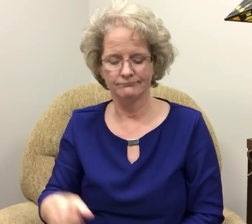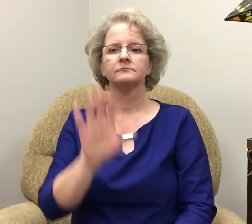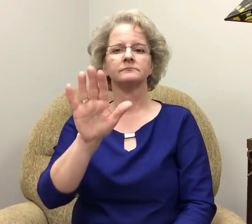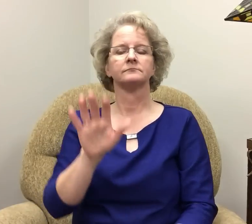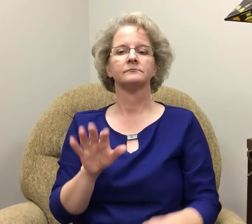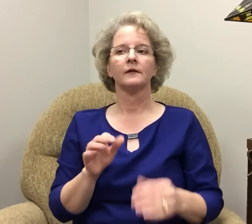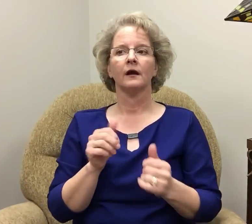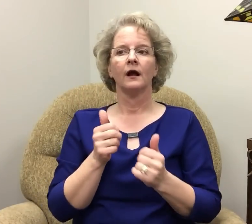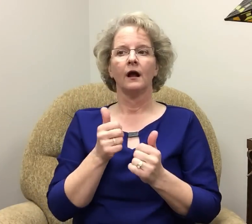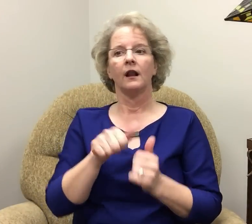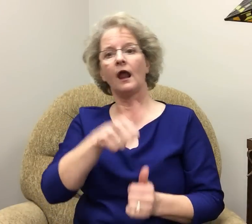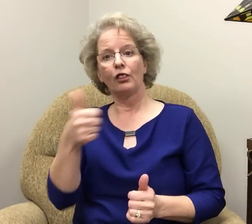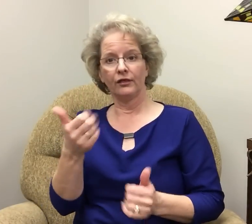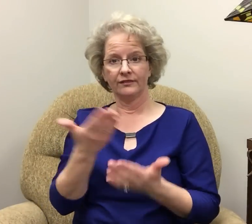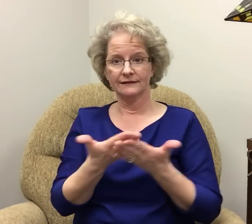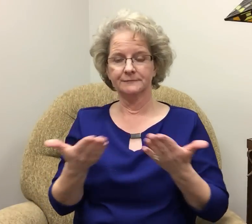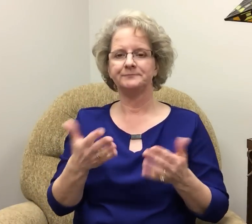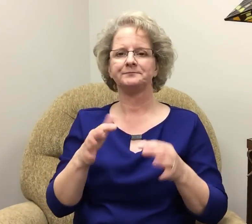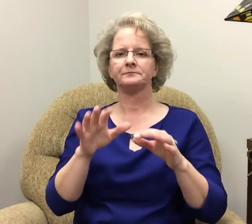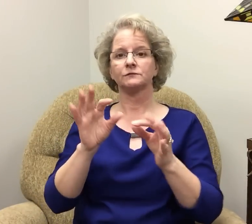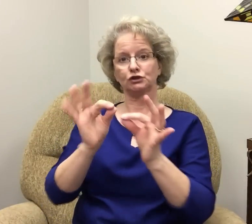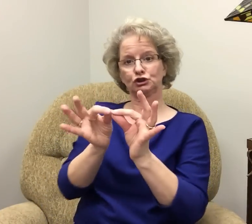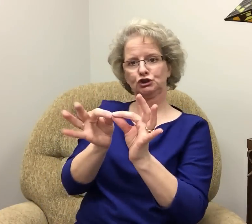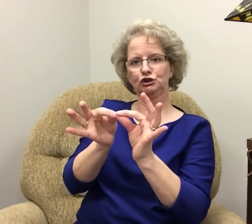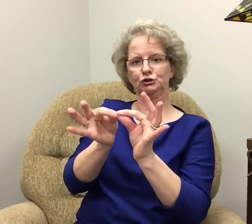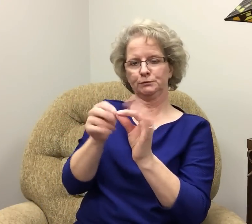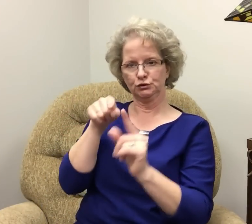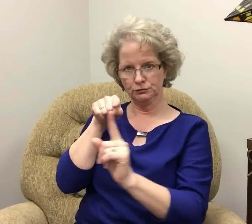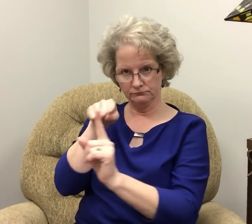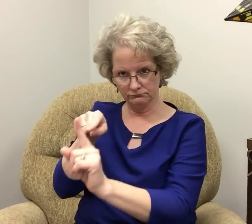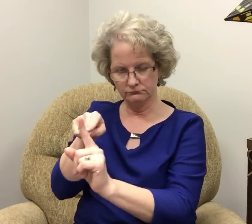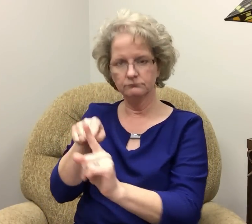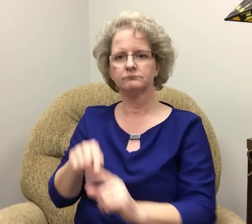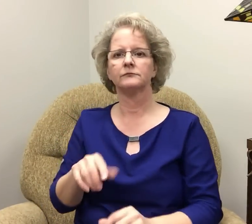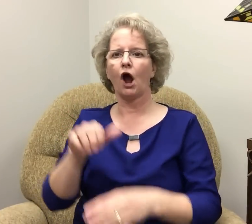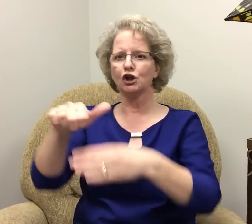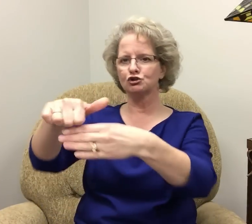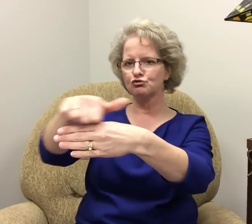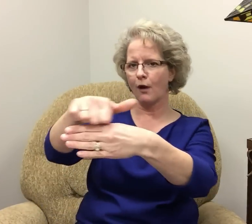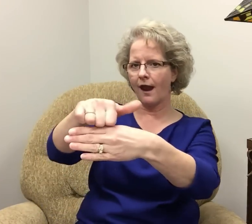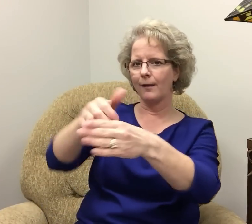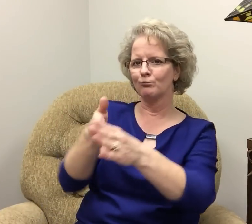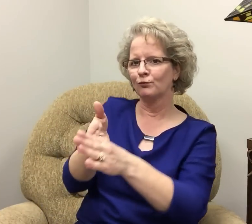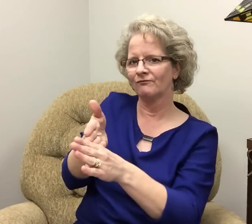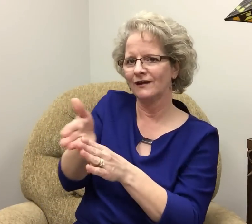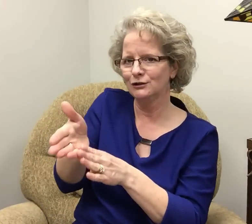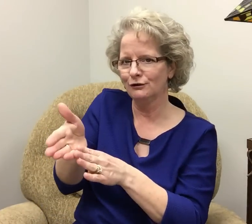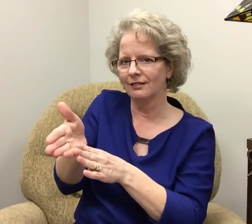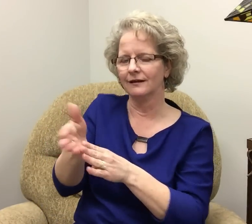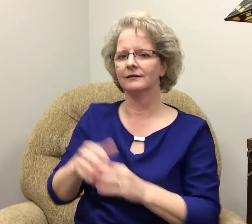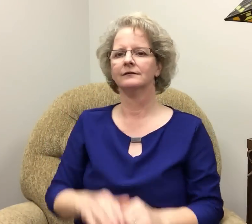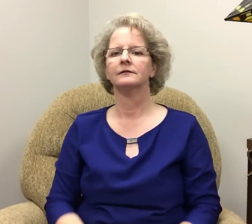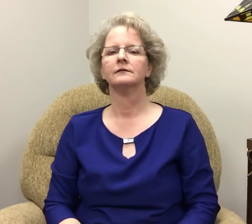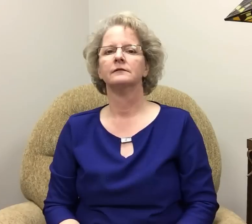simply to make sure that the other person understands and vice versa.